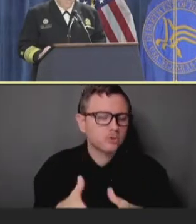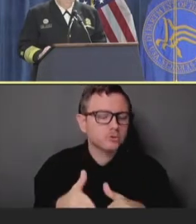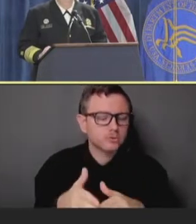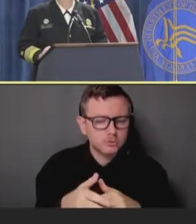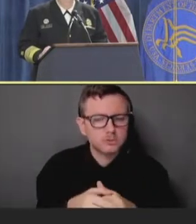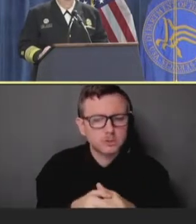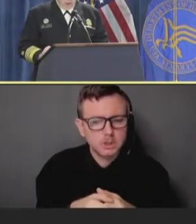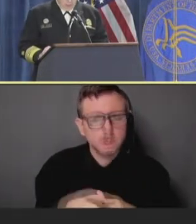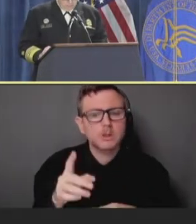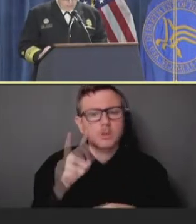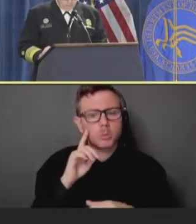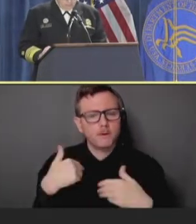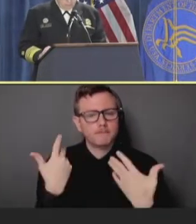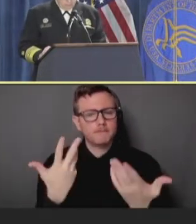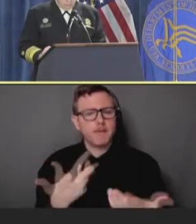ethnic minority groups.